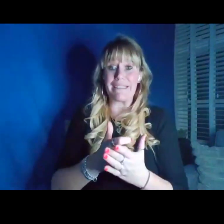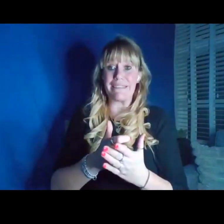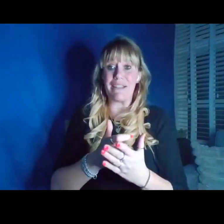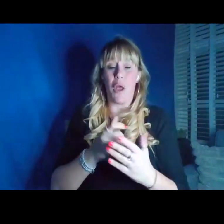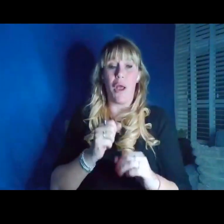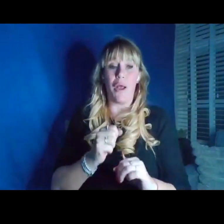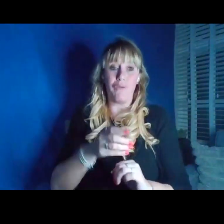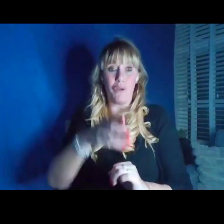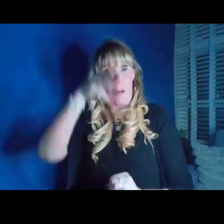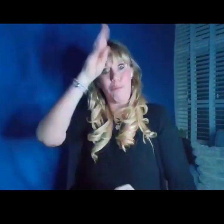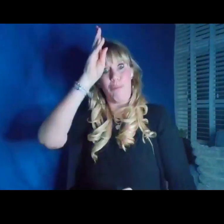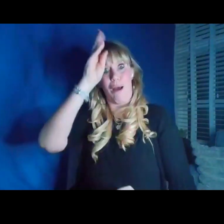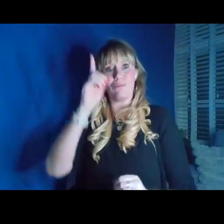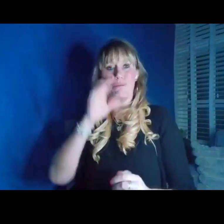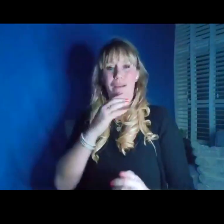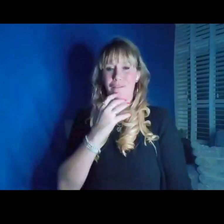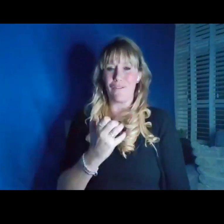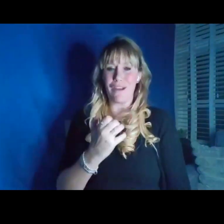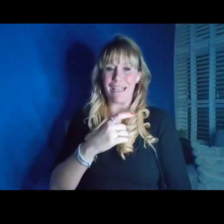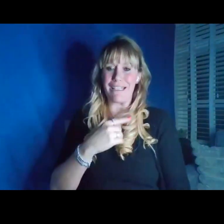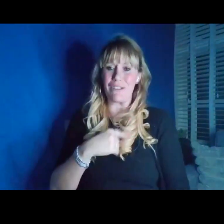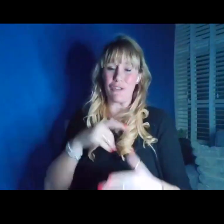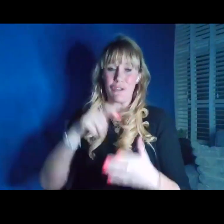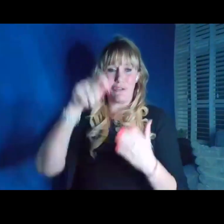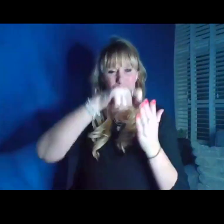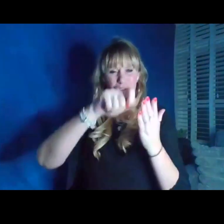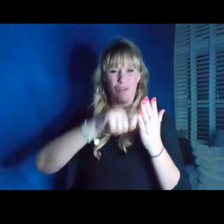in kohl on the shaved sides of your head.